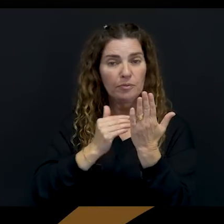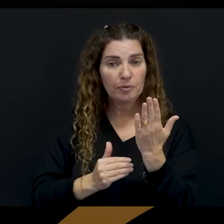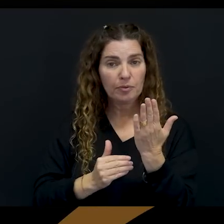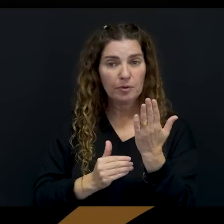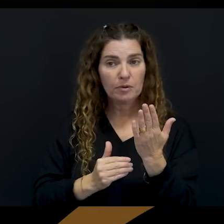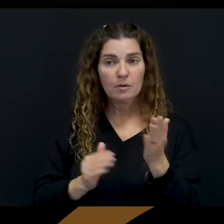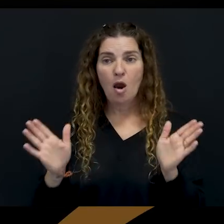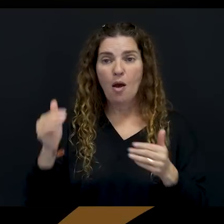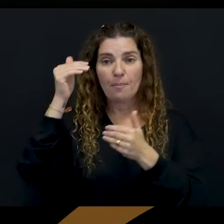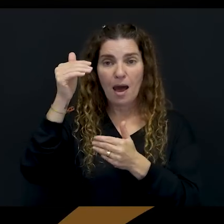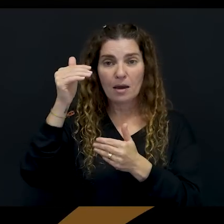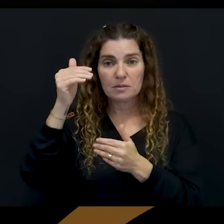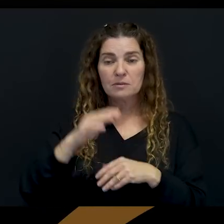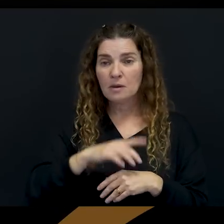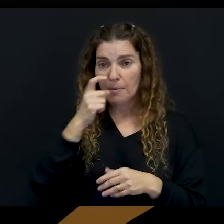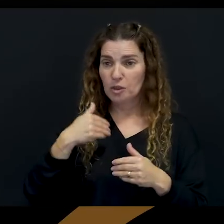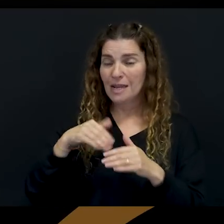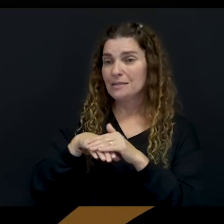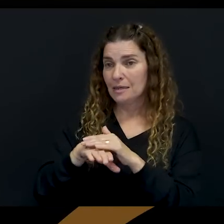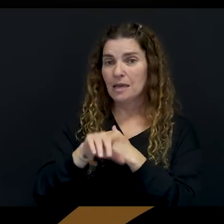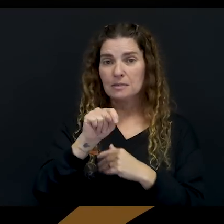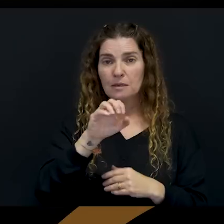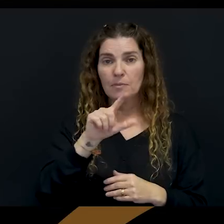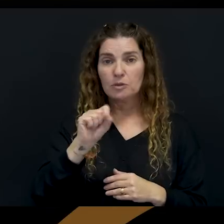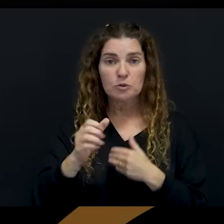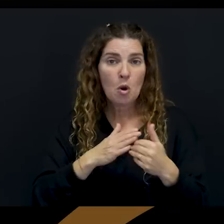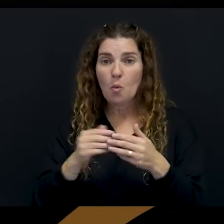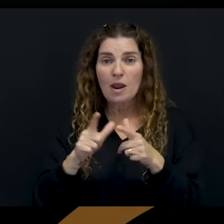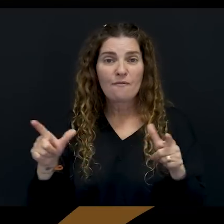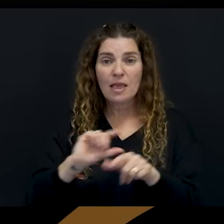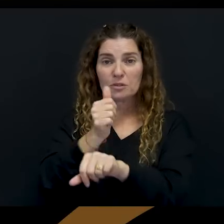in whatever language the phone is set to. We're proud to be the first food company